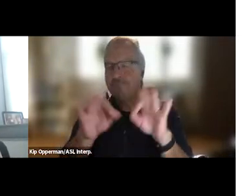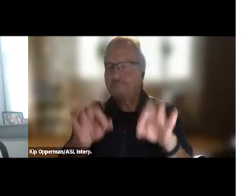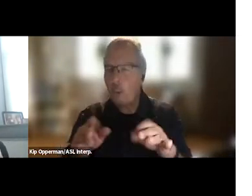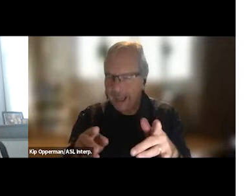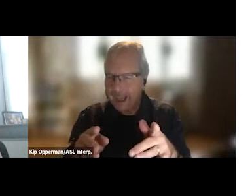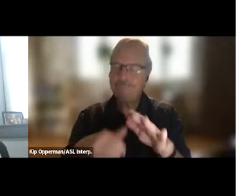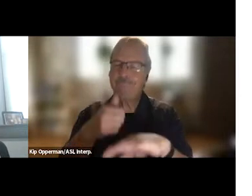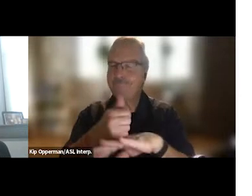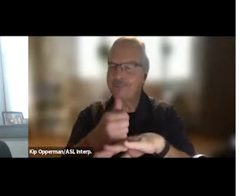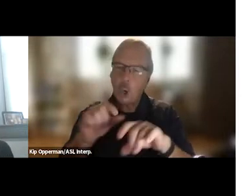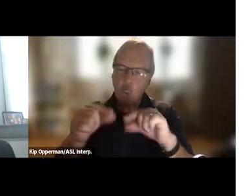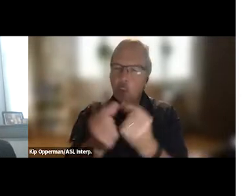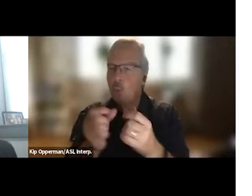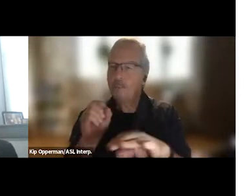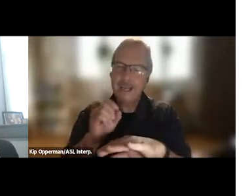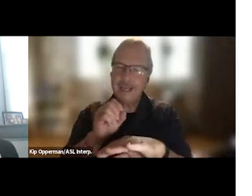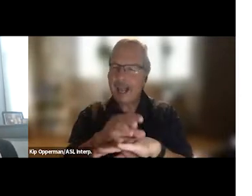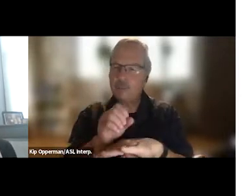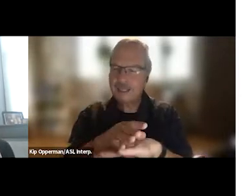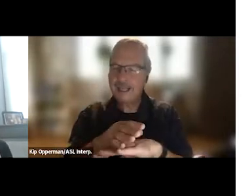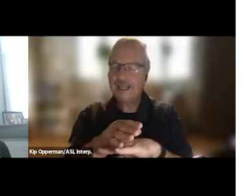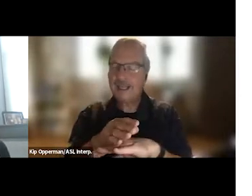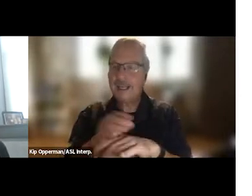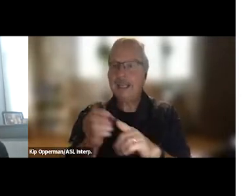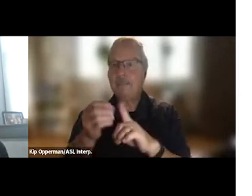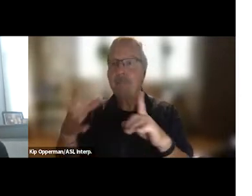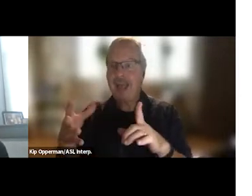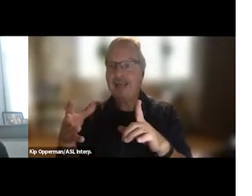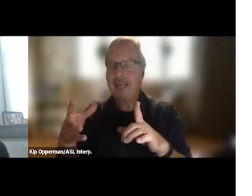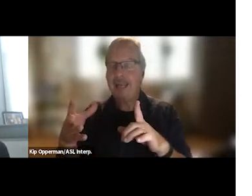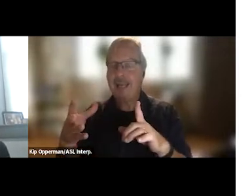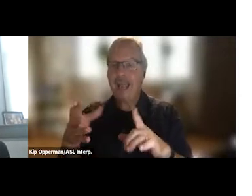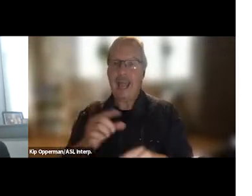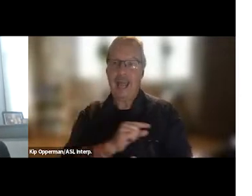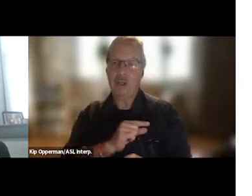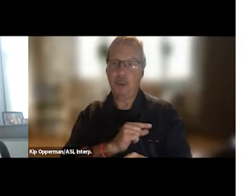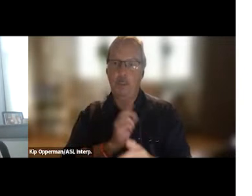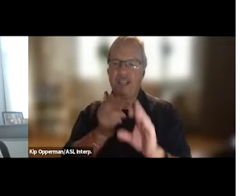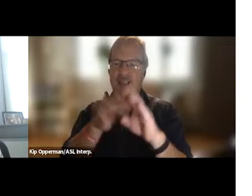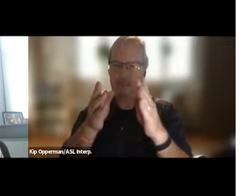Again, expanding eligible participants based as we expanded our medication.